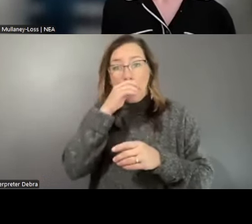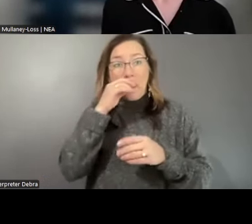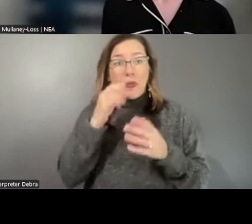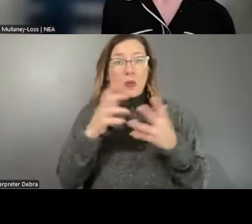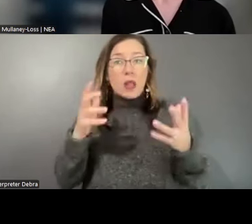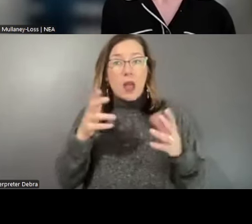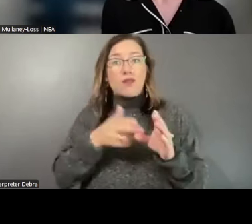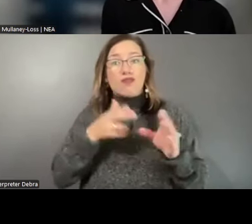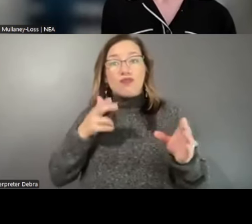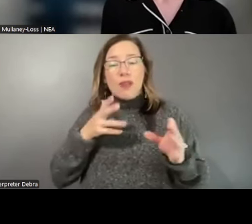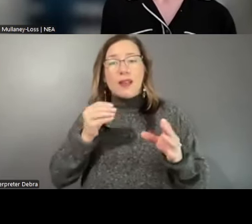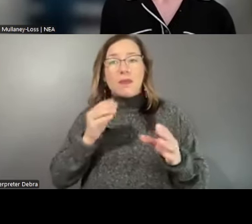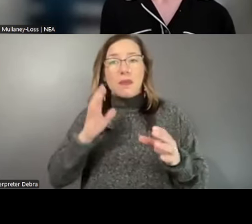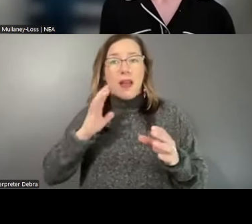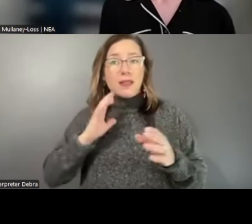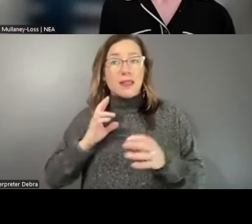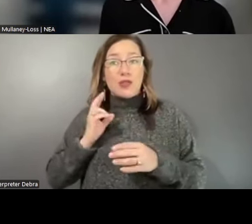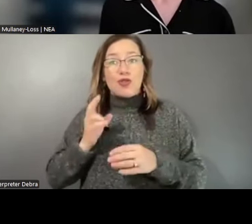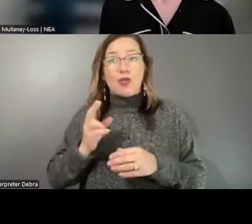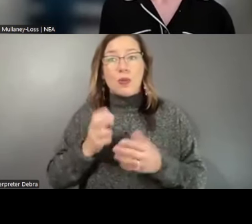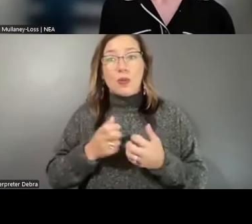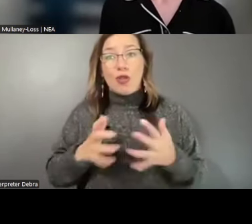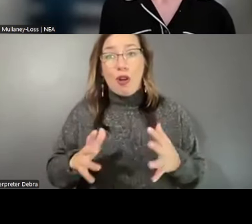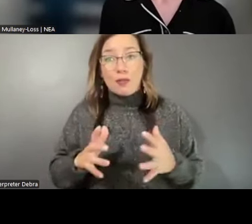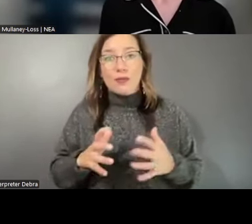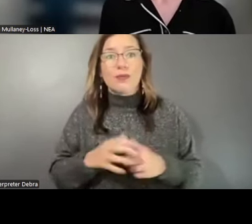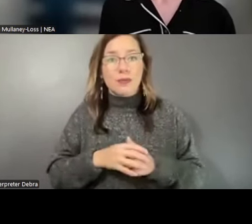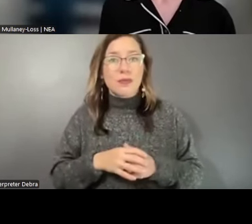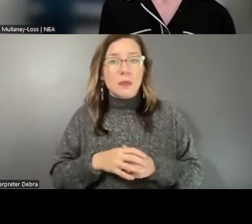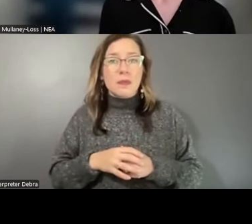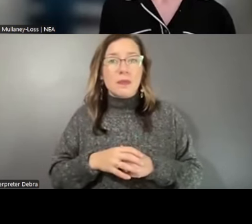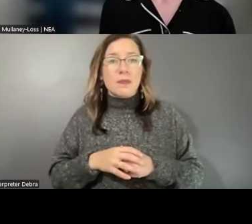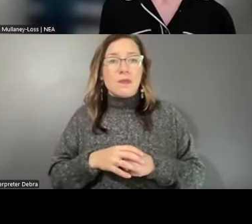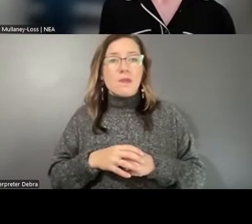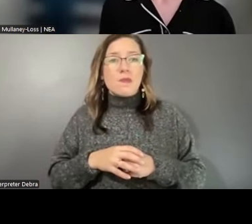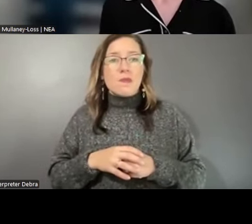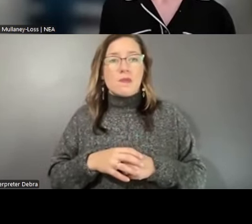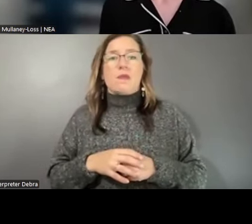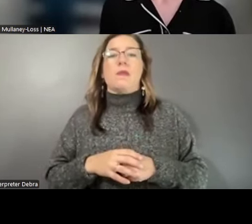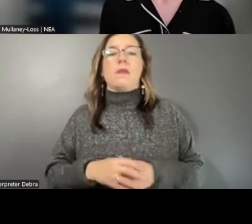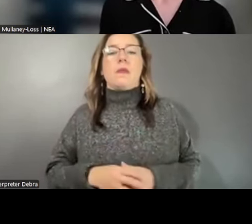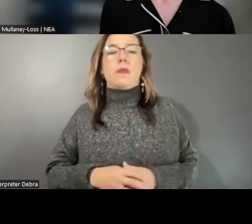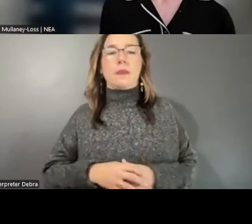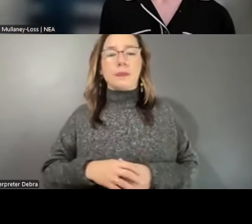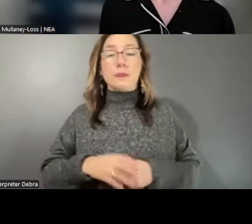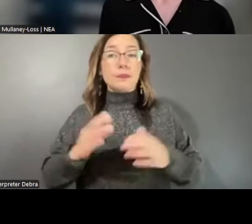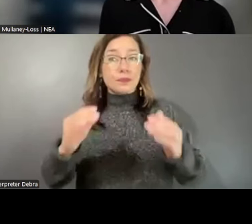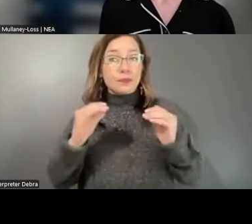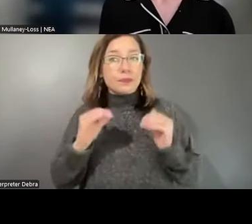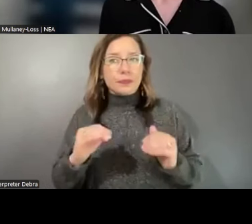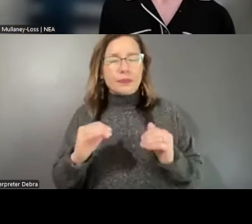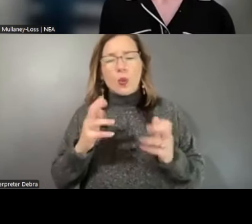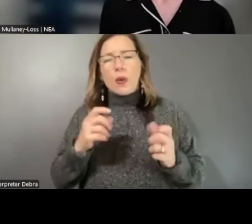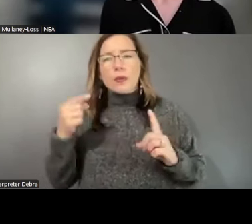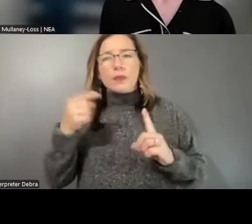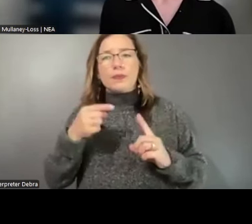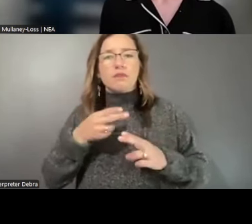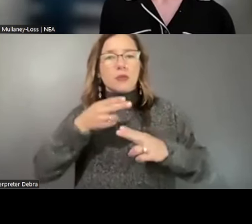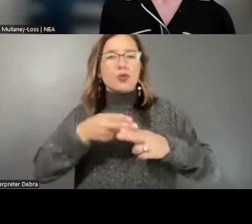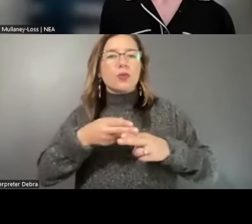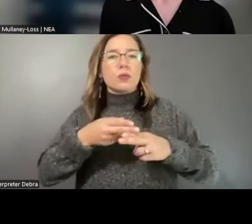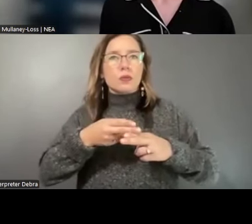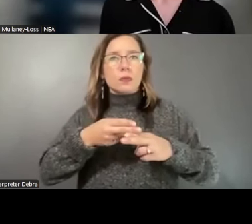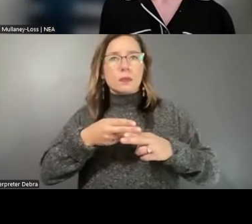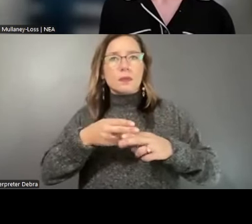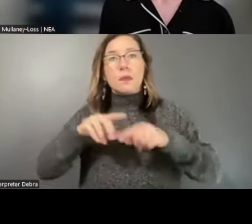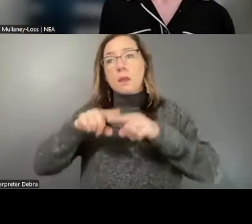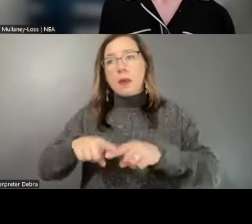past history was lost on COVID. The next finding that I would like to point out, is based on how,